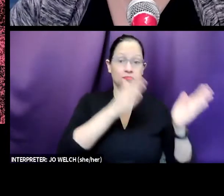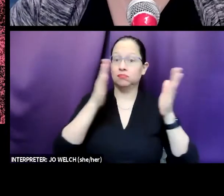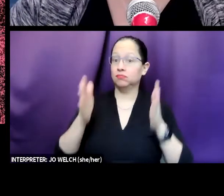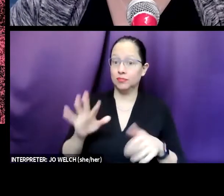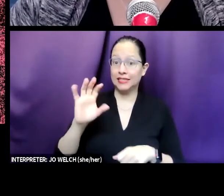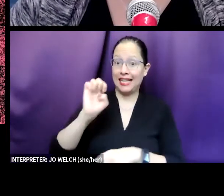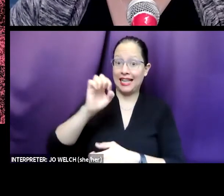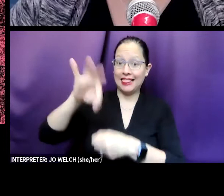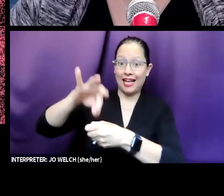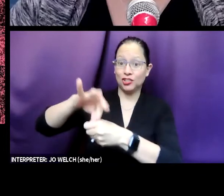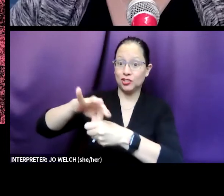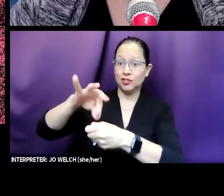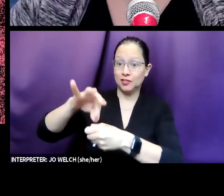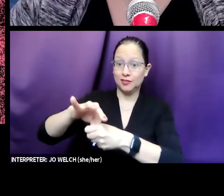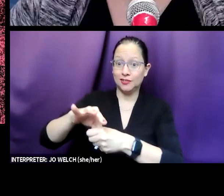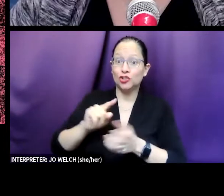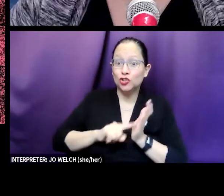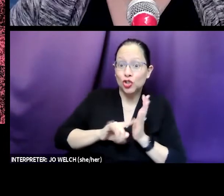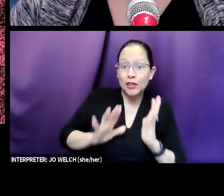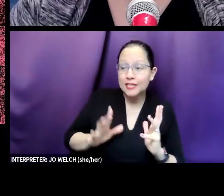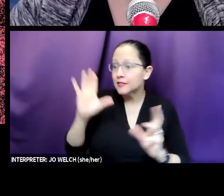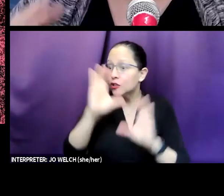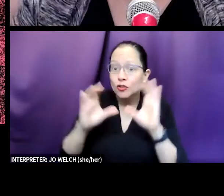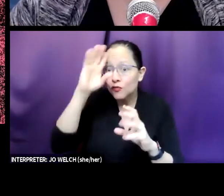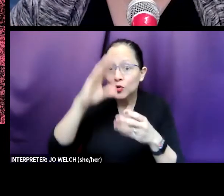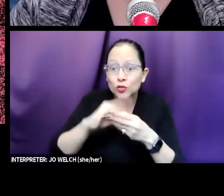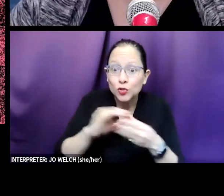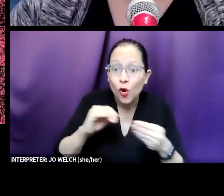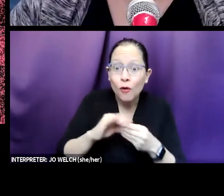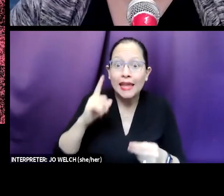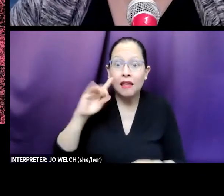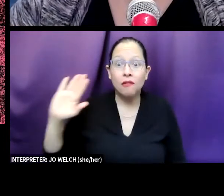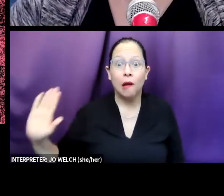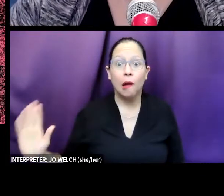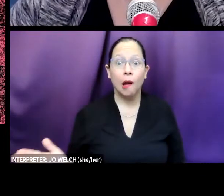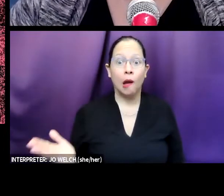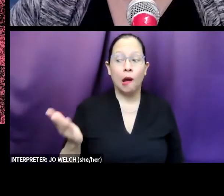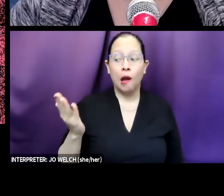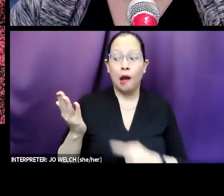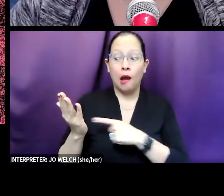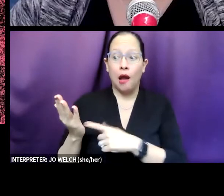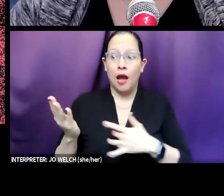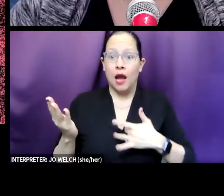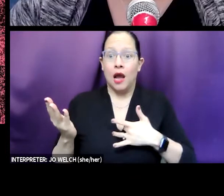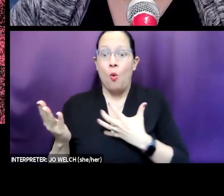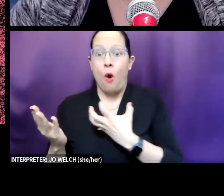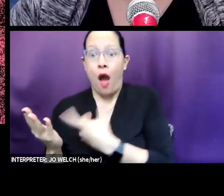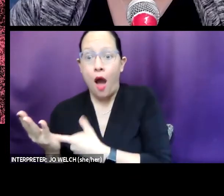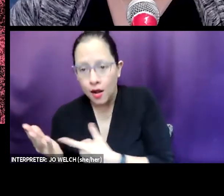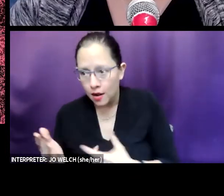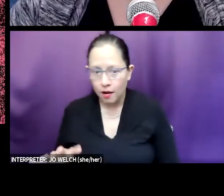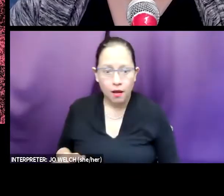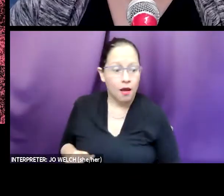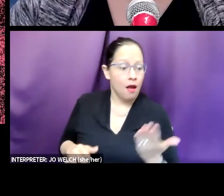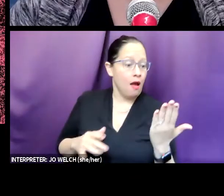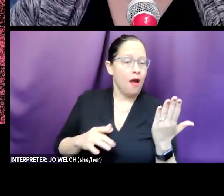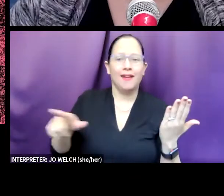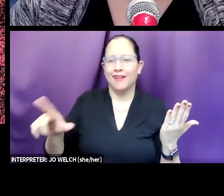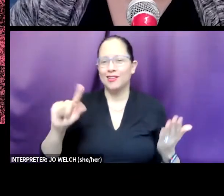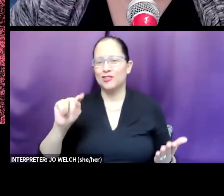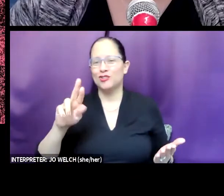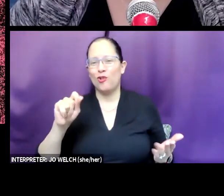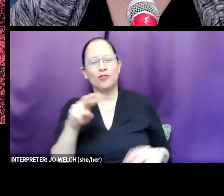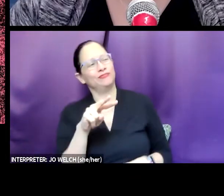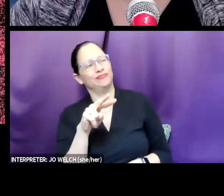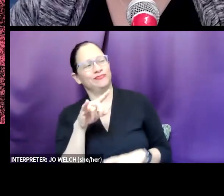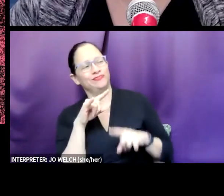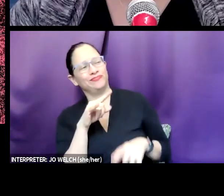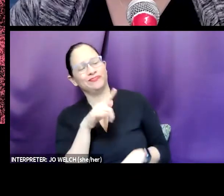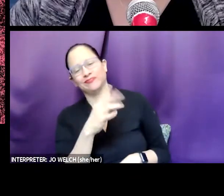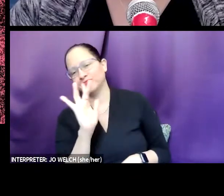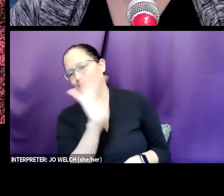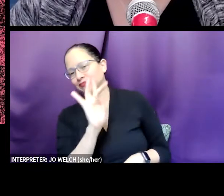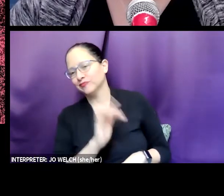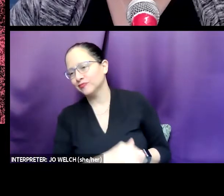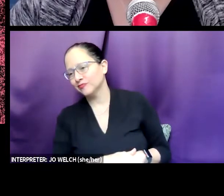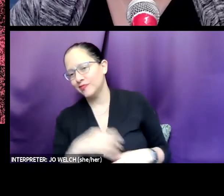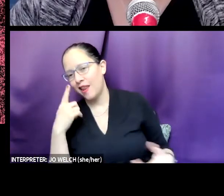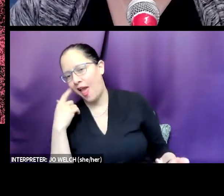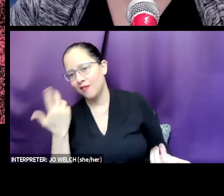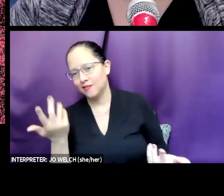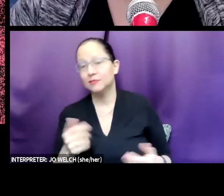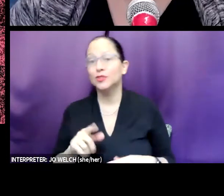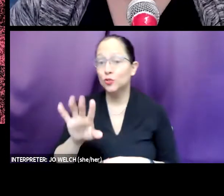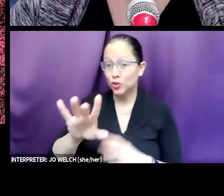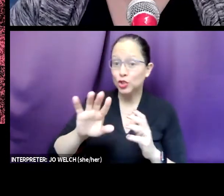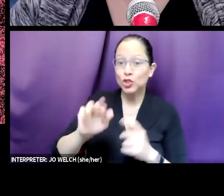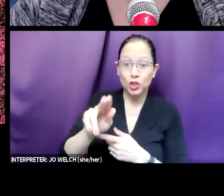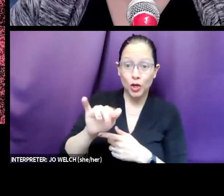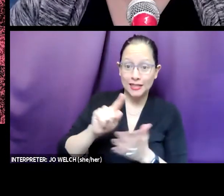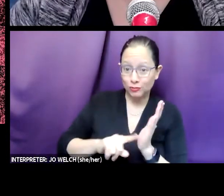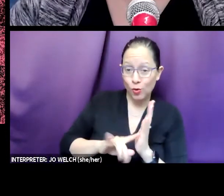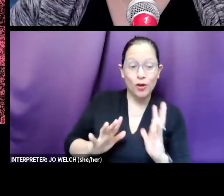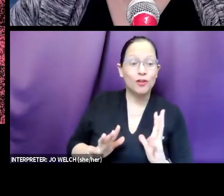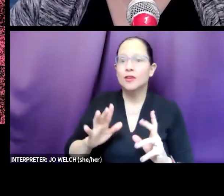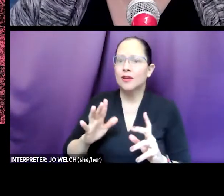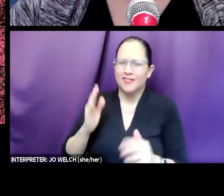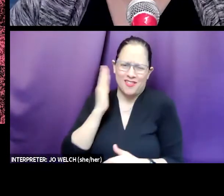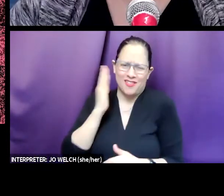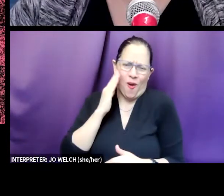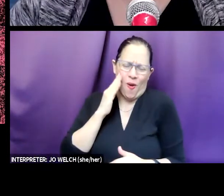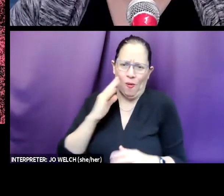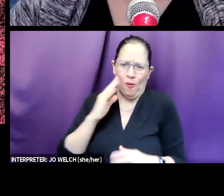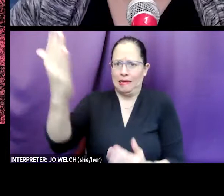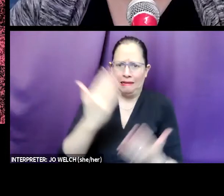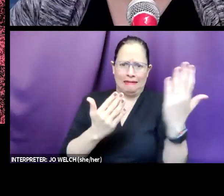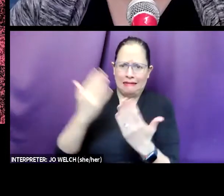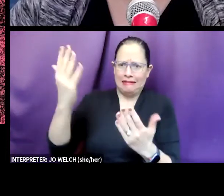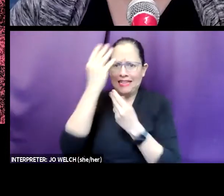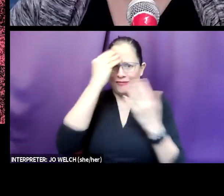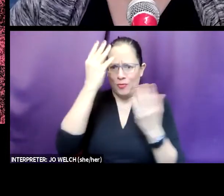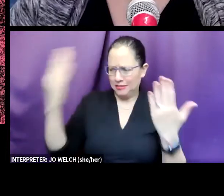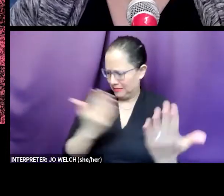particular kinds of stories and so it actually tilts in favor of manipulators, to be able to give them what they want and journalists, of course, are no stranger to getting hoax no stranger to getting soft pr, pr firms, often employ journalists.